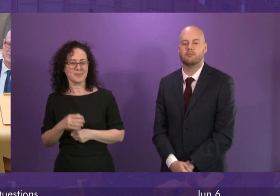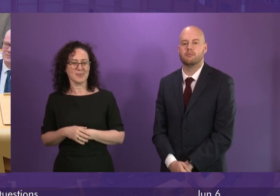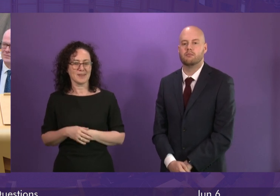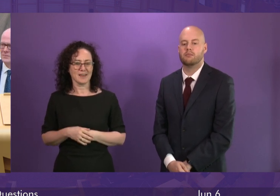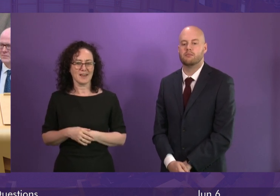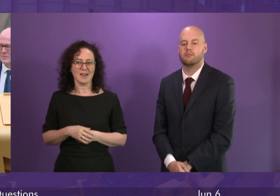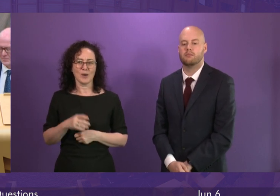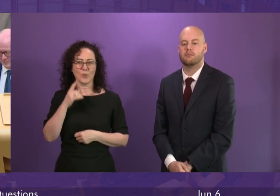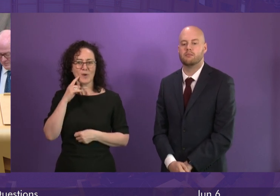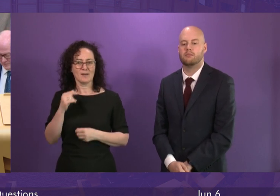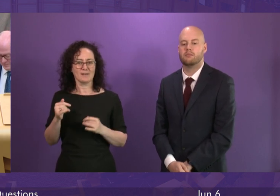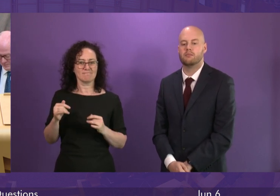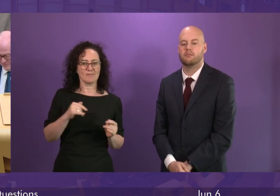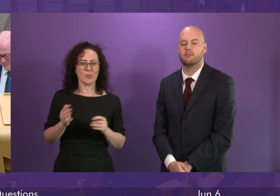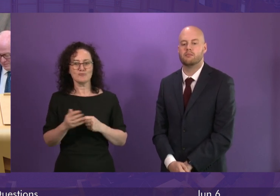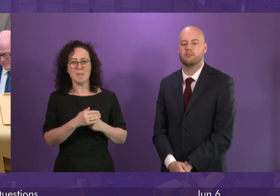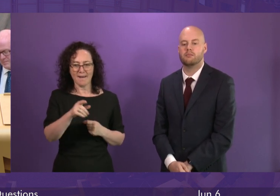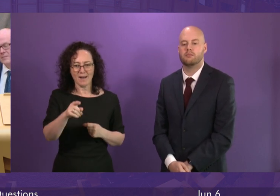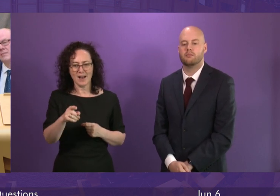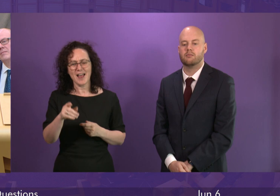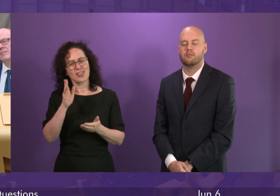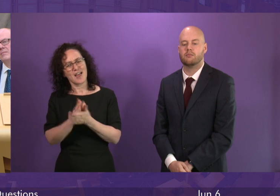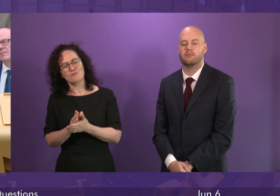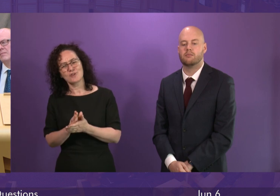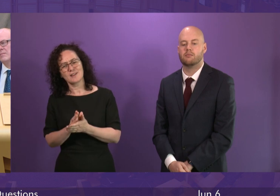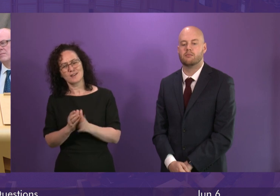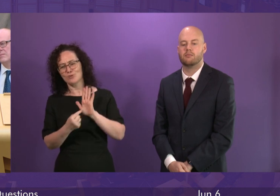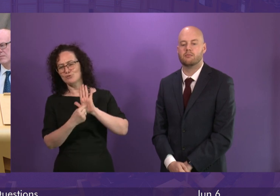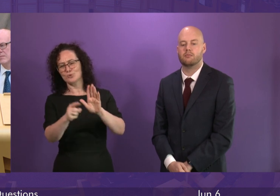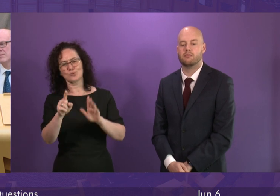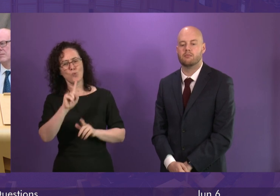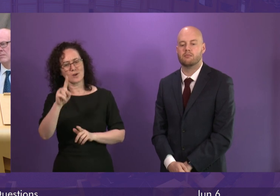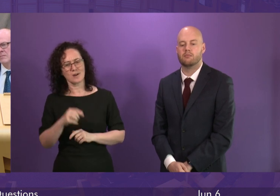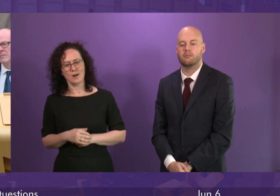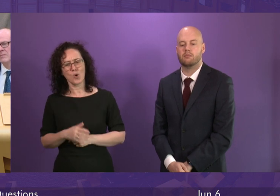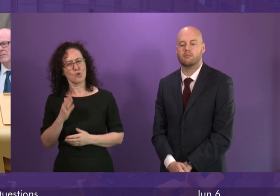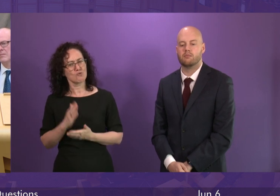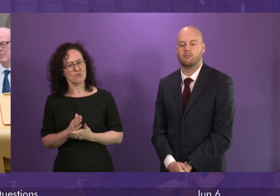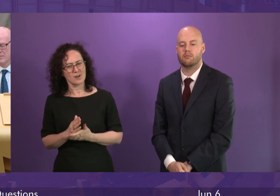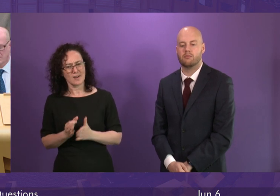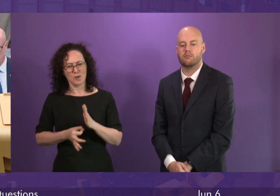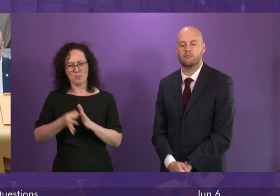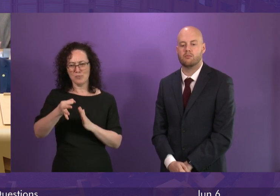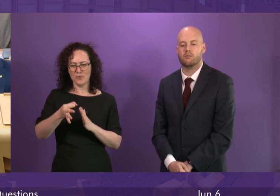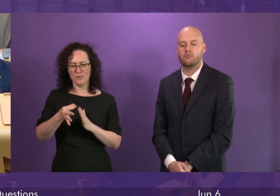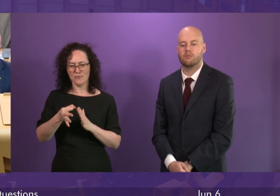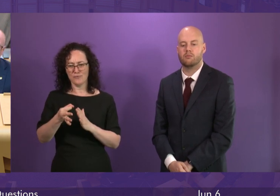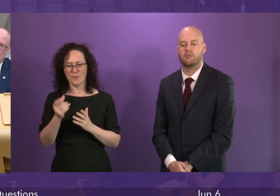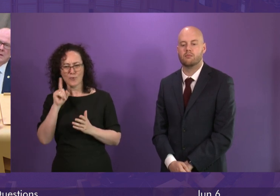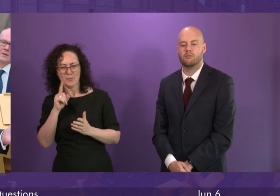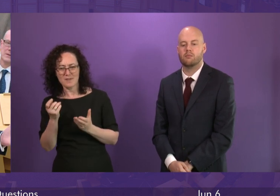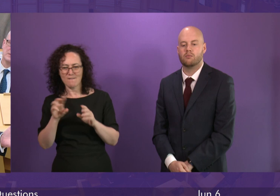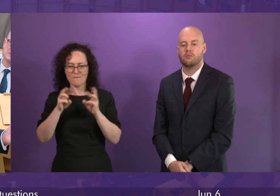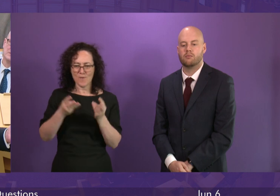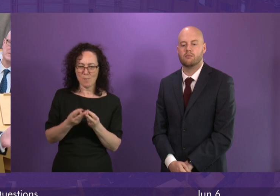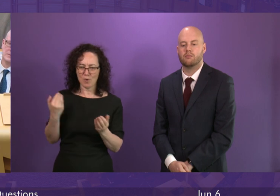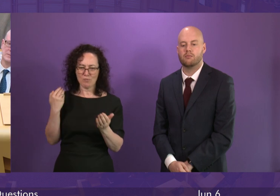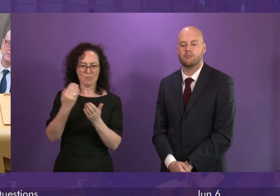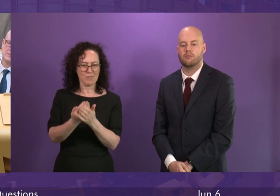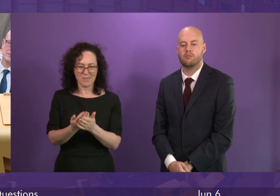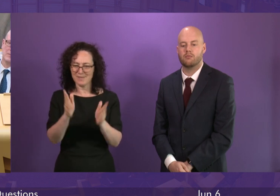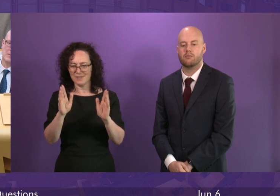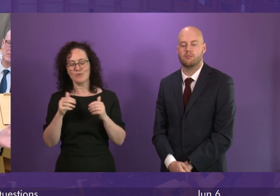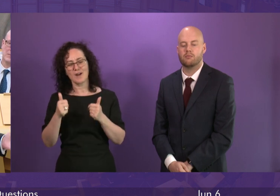Jamaica last week, indicate just how far we have travelled on the issue. There can be